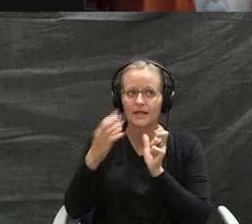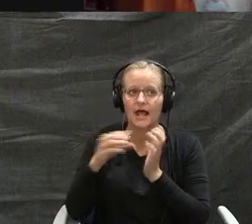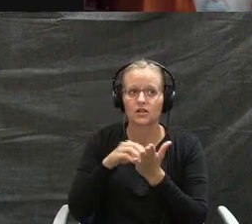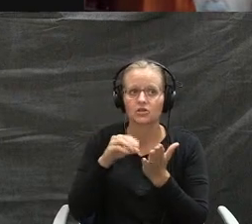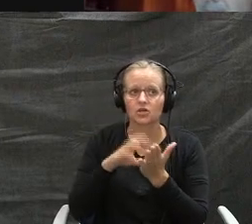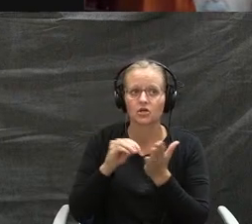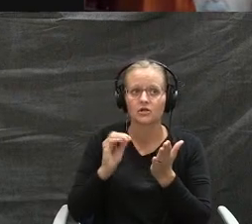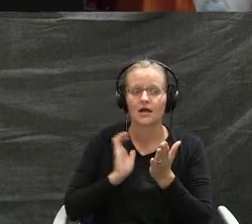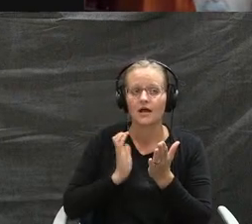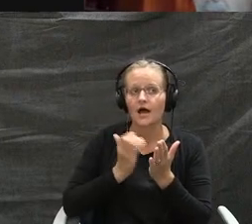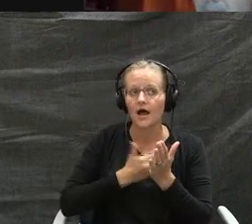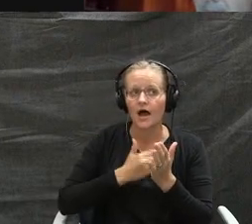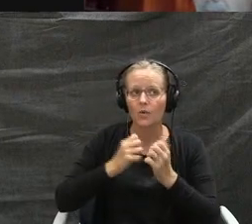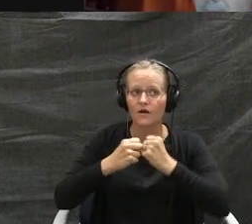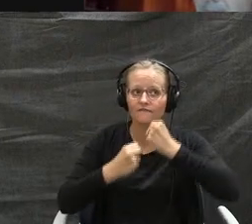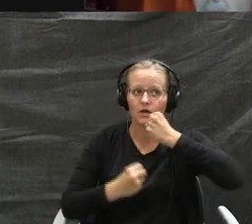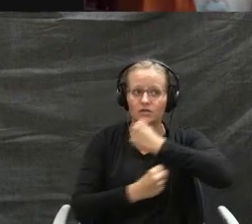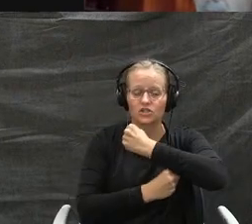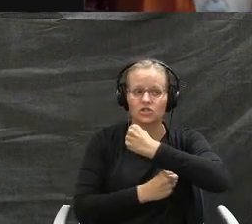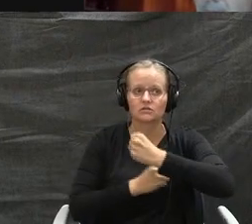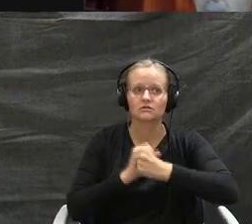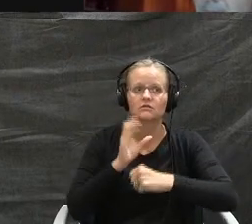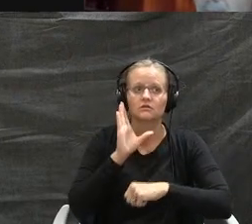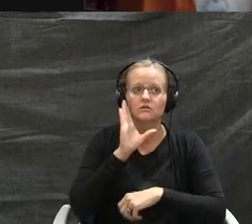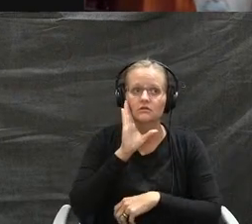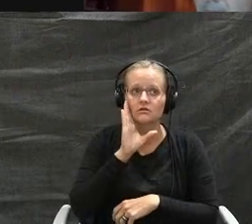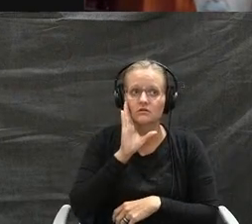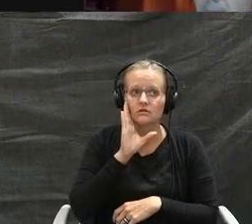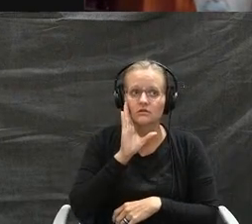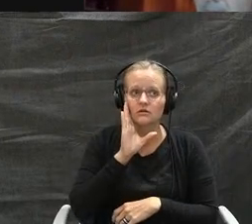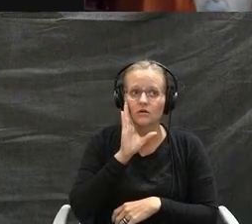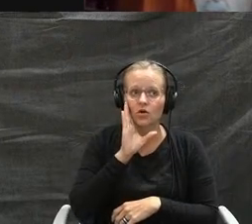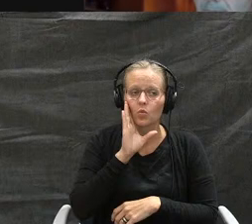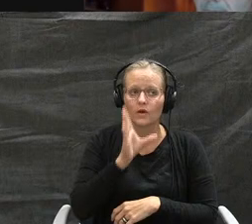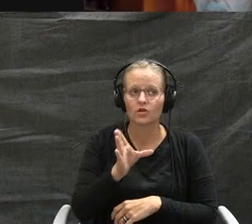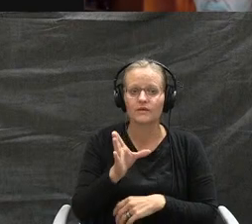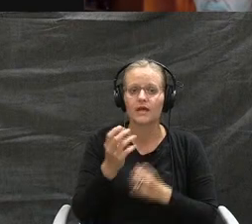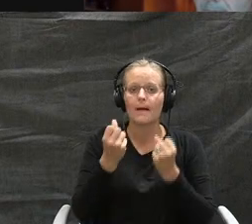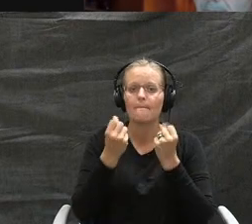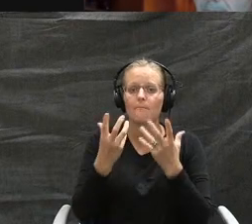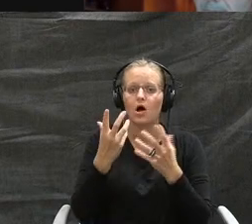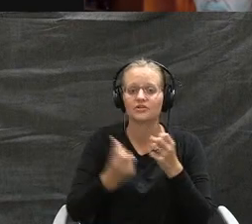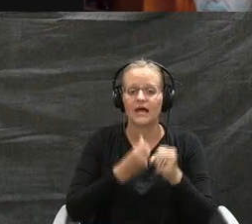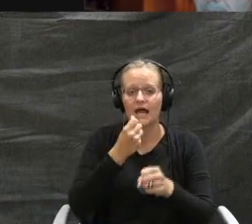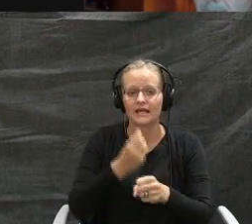efforts. This will be a multiyear Endeavour in a 2021 school year. The district will.